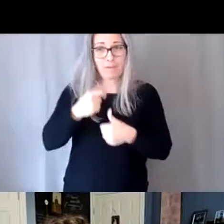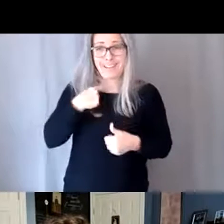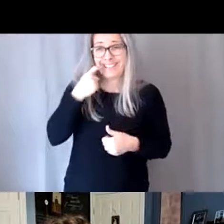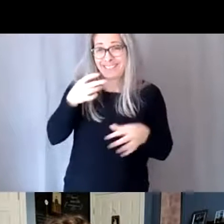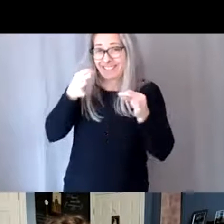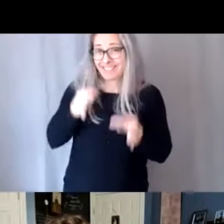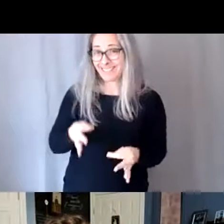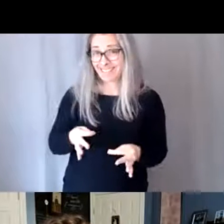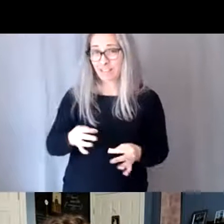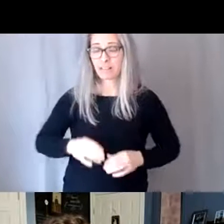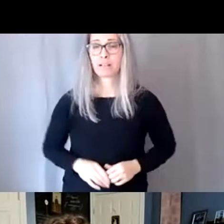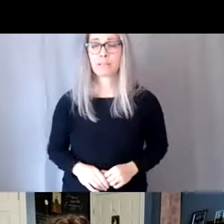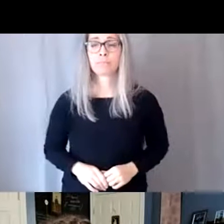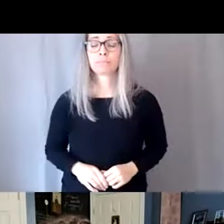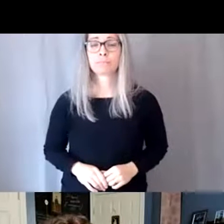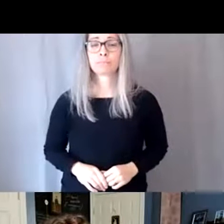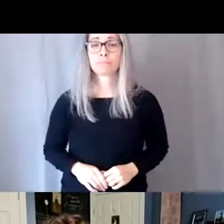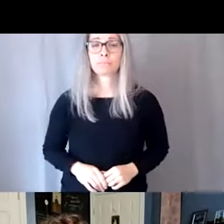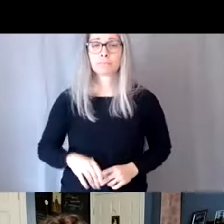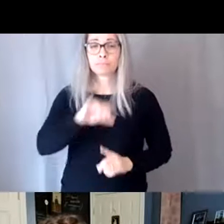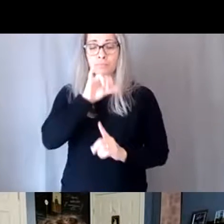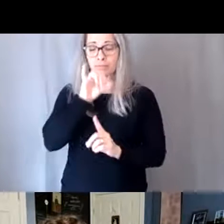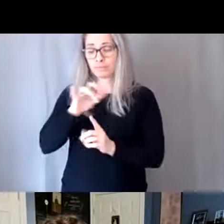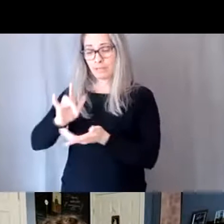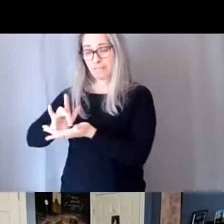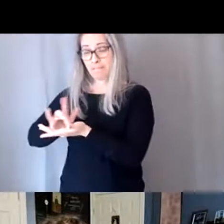I want to encourage us to think about medicalization as related to ableism in